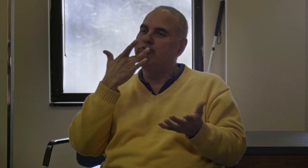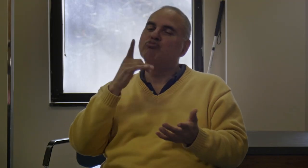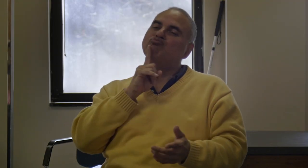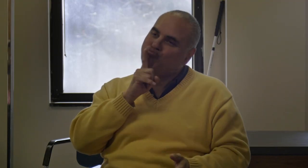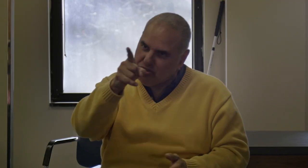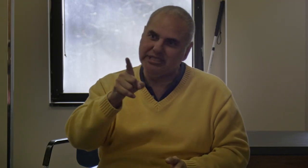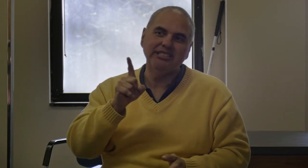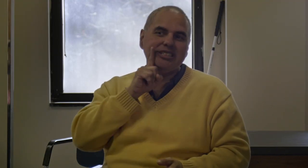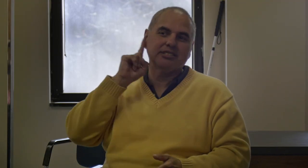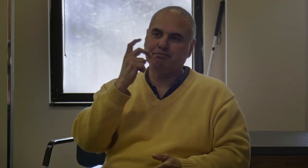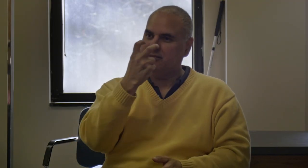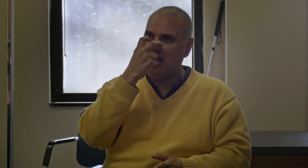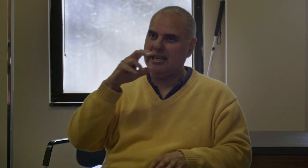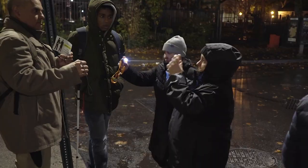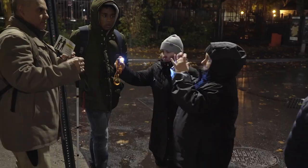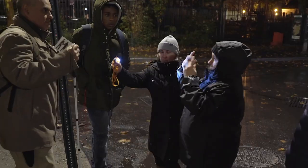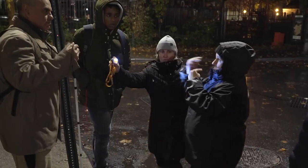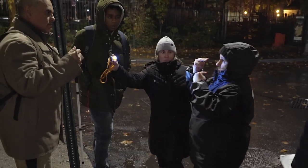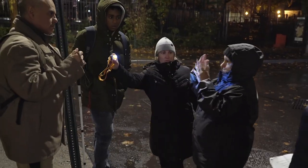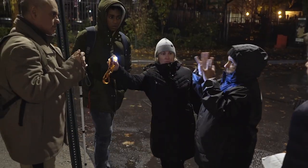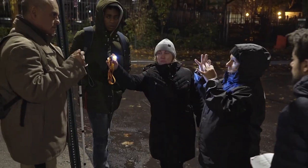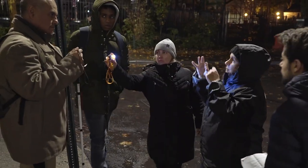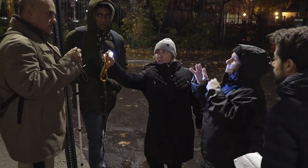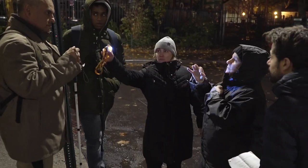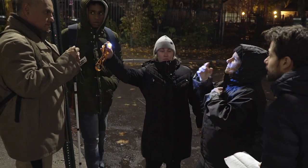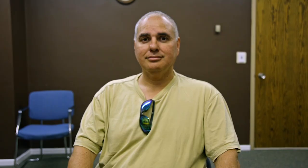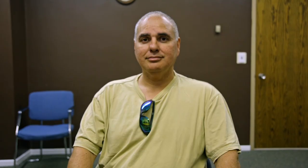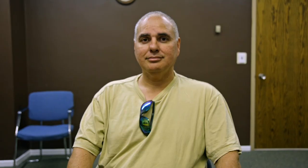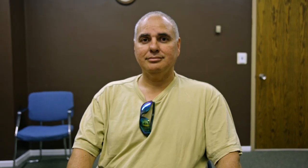It doesn't matter if I'm deaf and legally blind